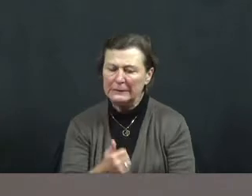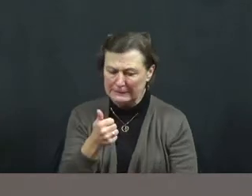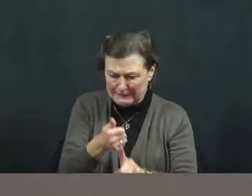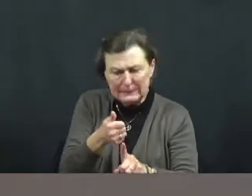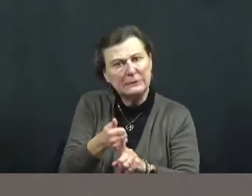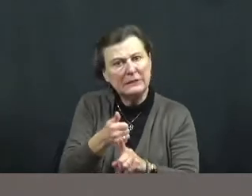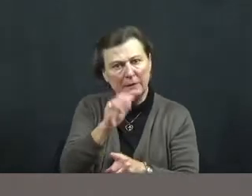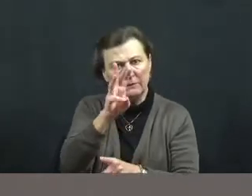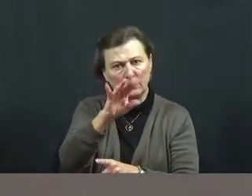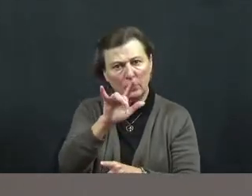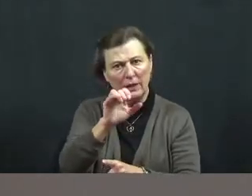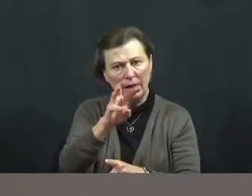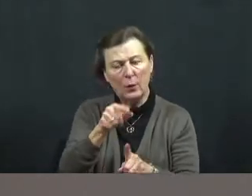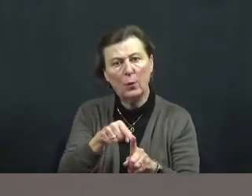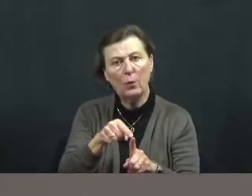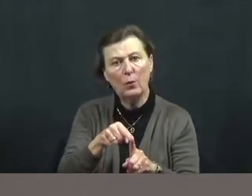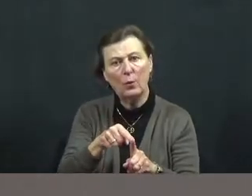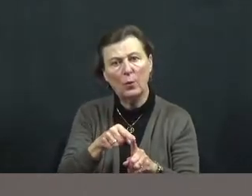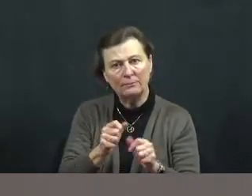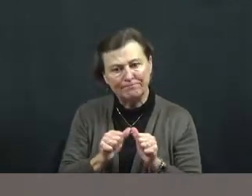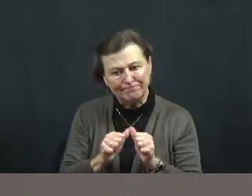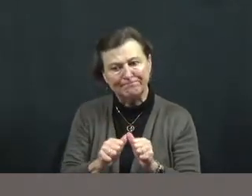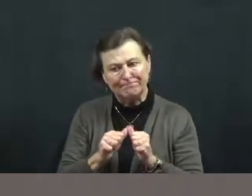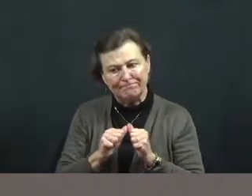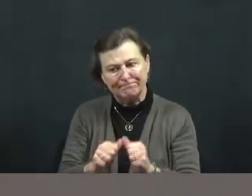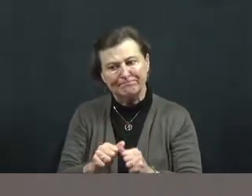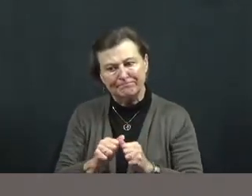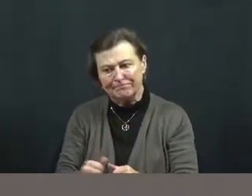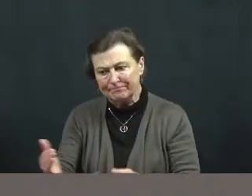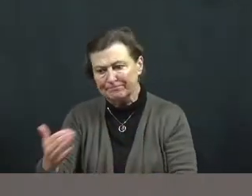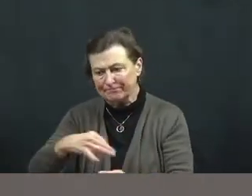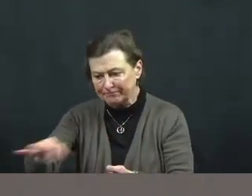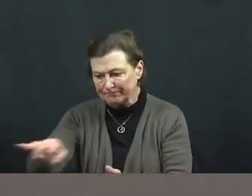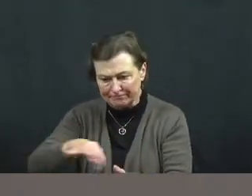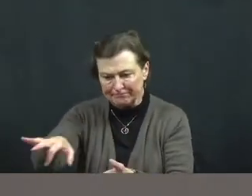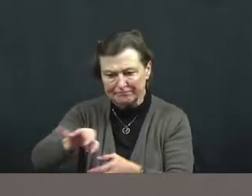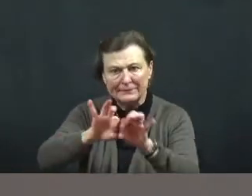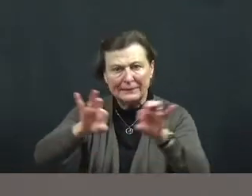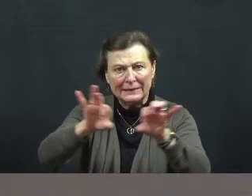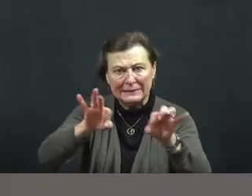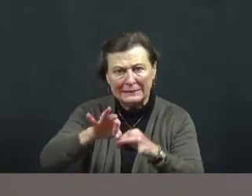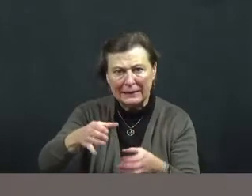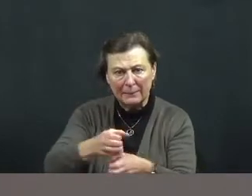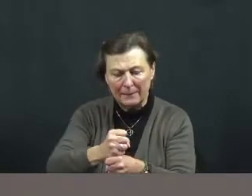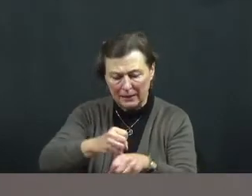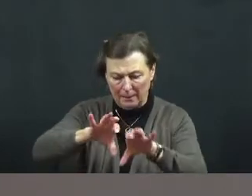He pushed on and began gathering sticks for firewood and putting them in a little bundle on his back.